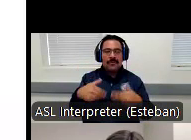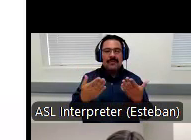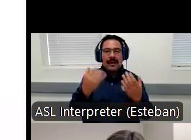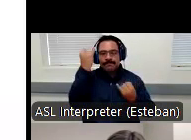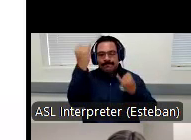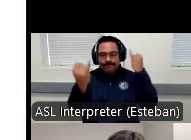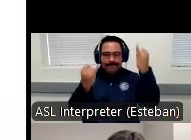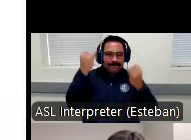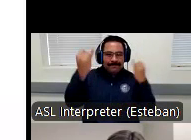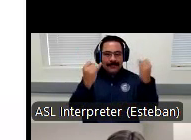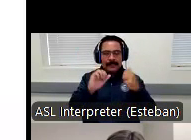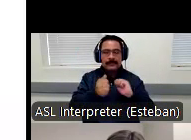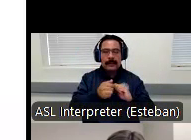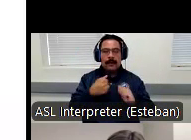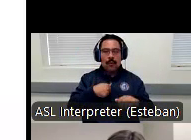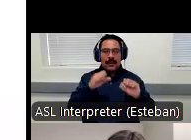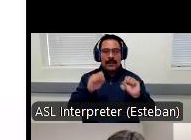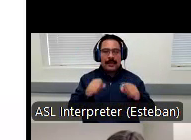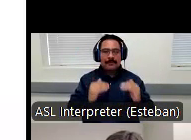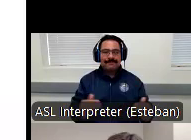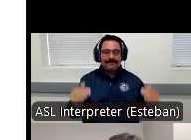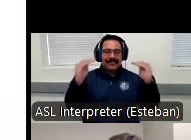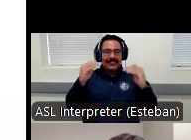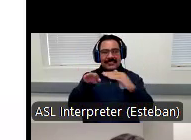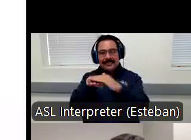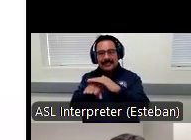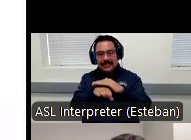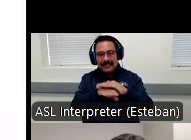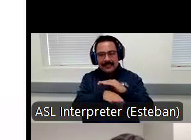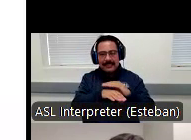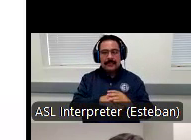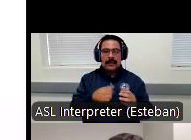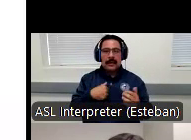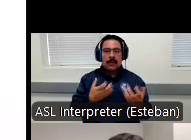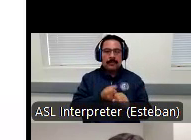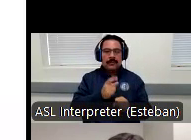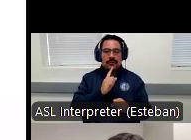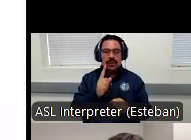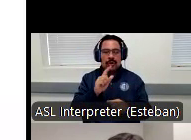ways that we can increase accessibility. I just want to make sure that everybody understands,